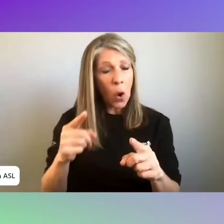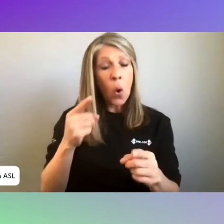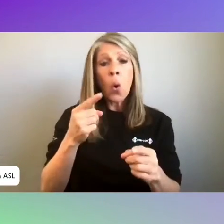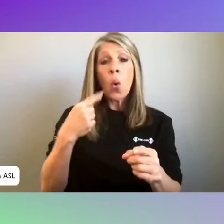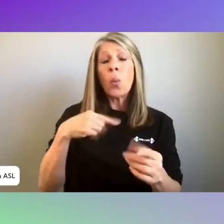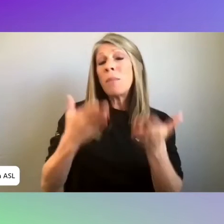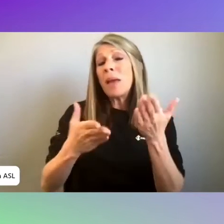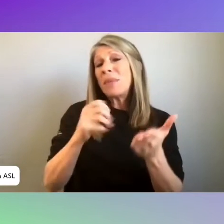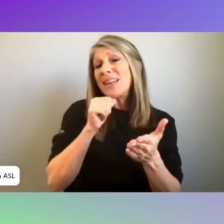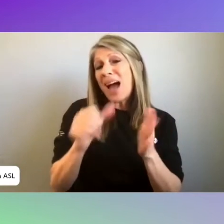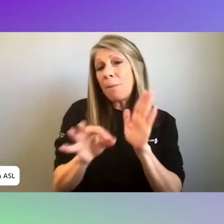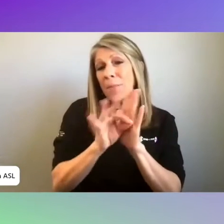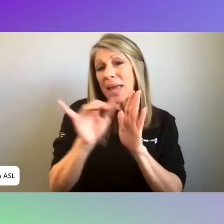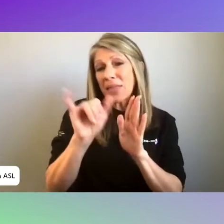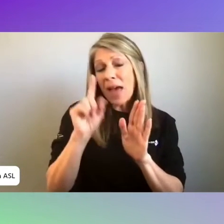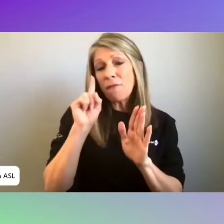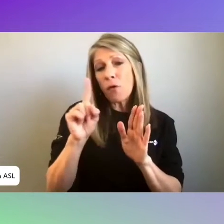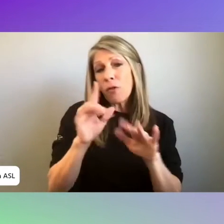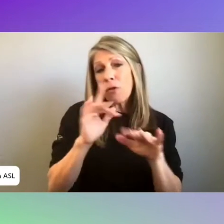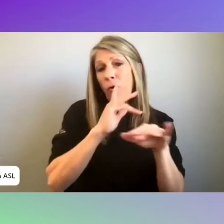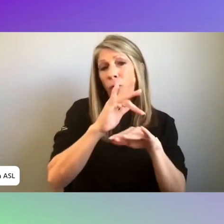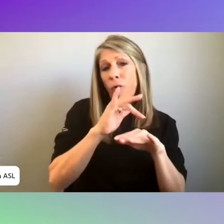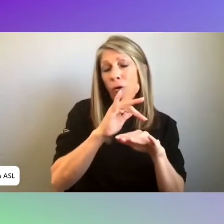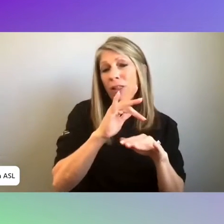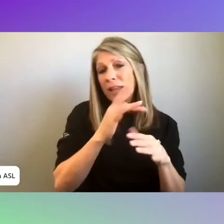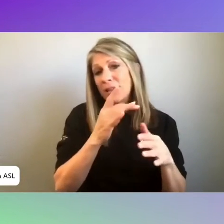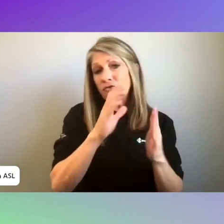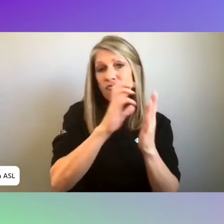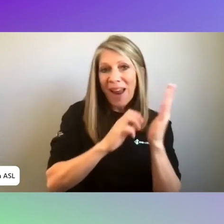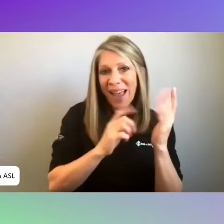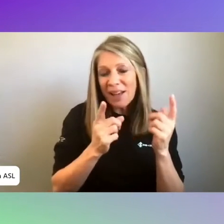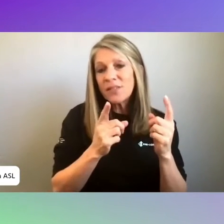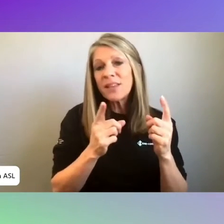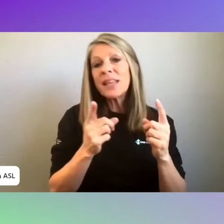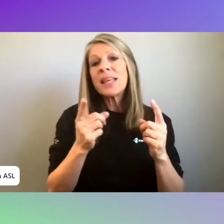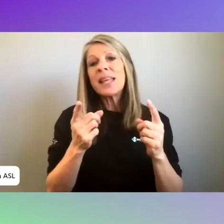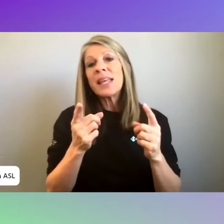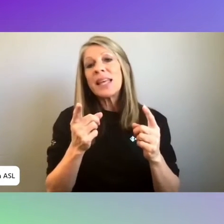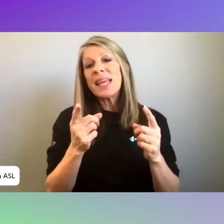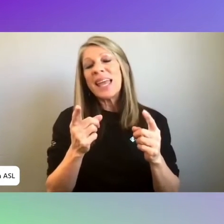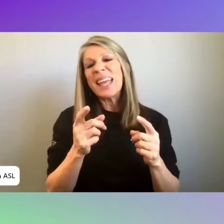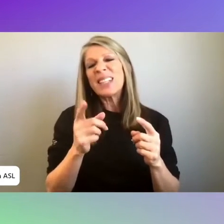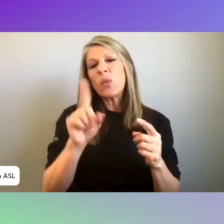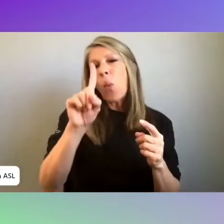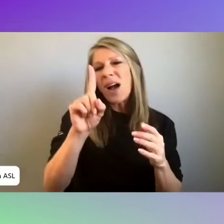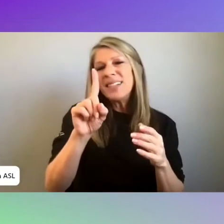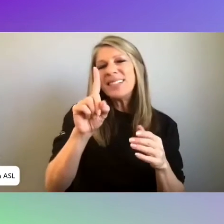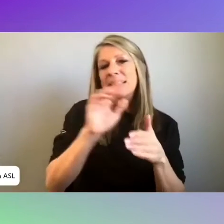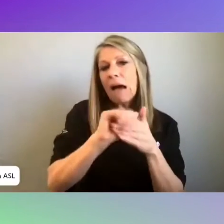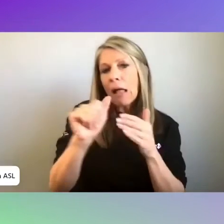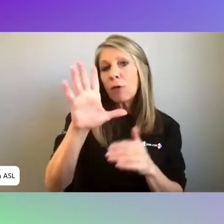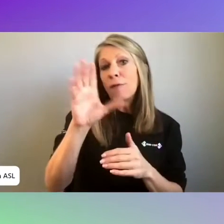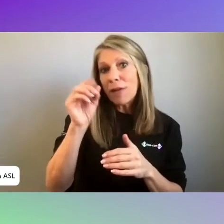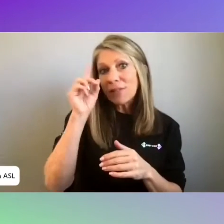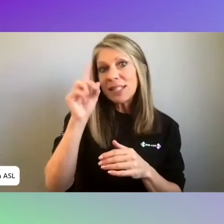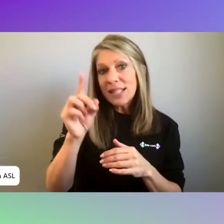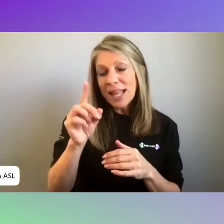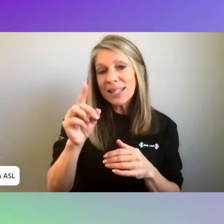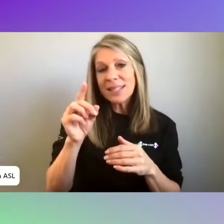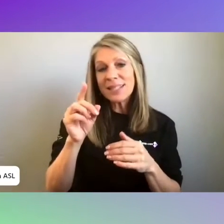that alcohol in the microcastle paper. There's no pixelation happening. We might not change -- choose